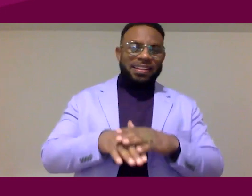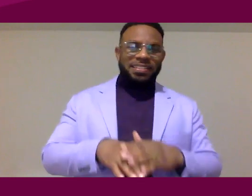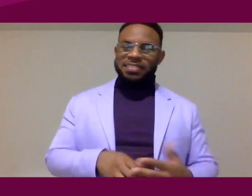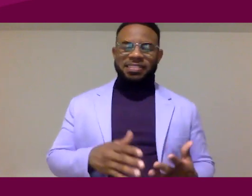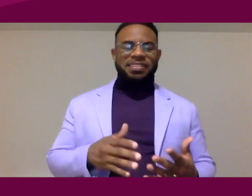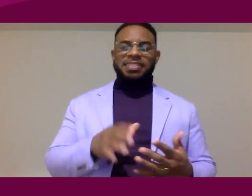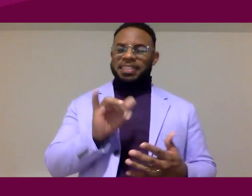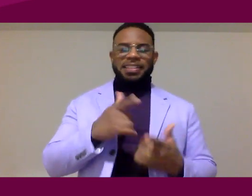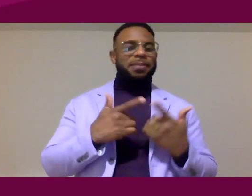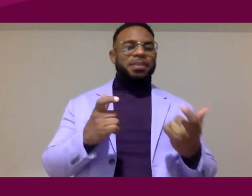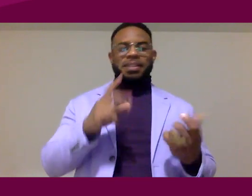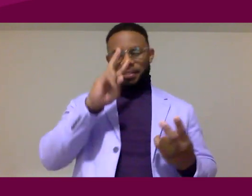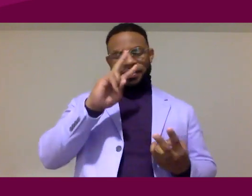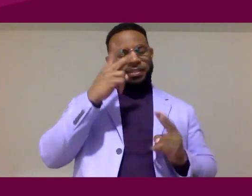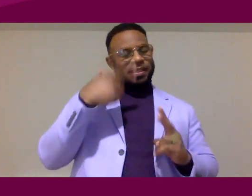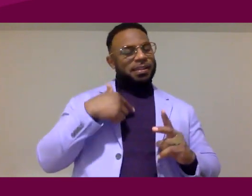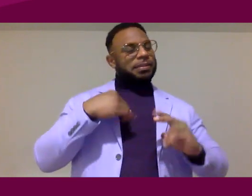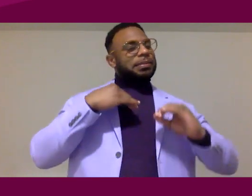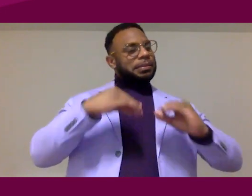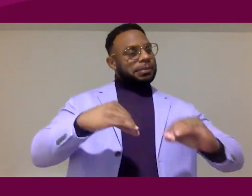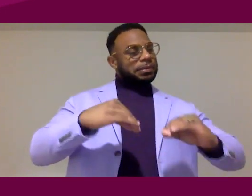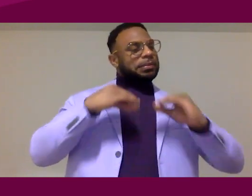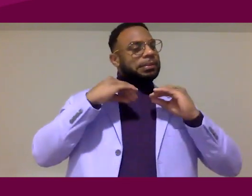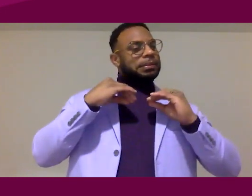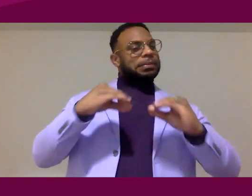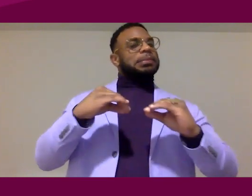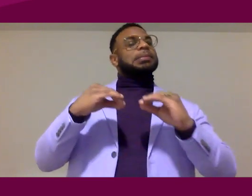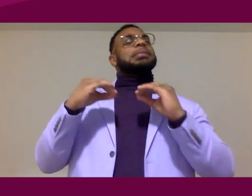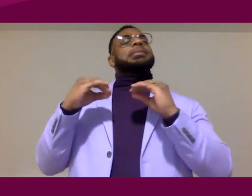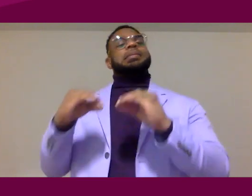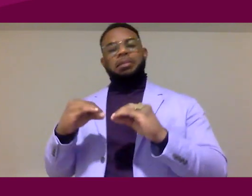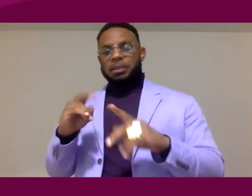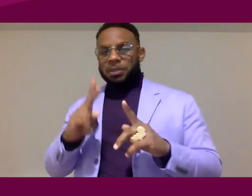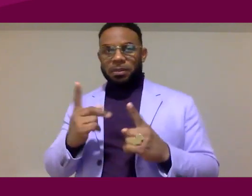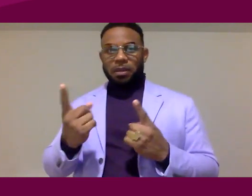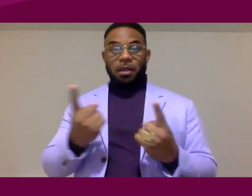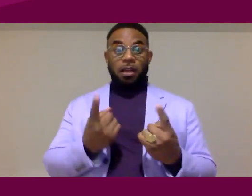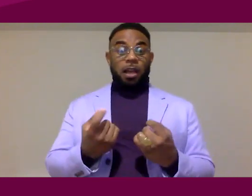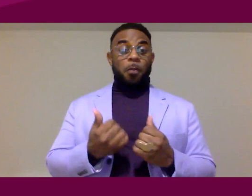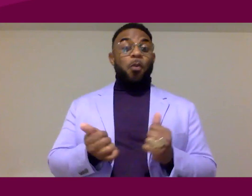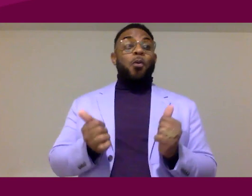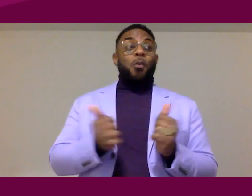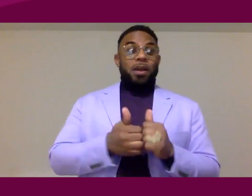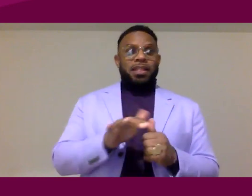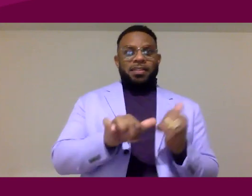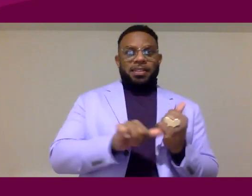So that's the biggest thing I have to explain is people come with their assistive technologies.